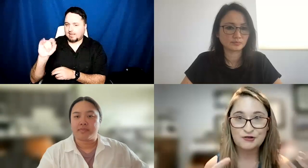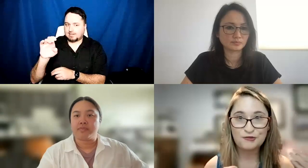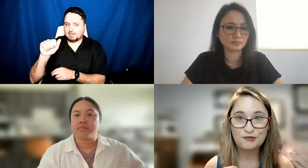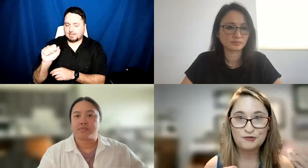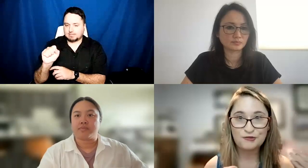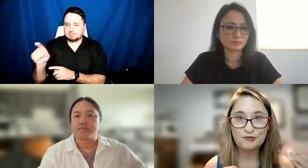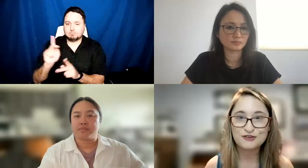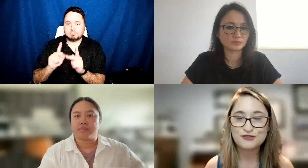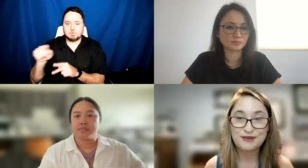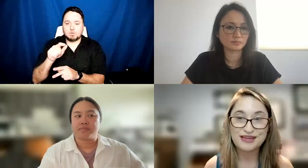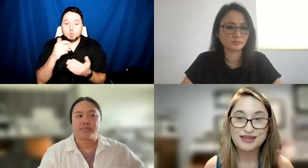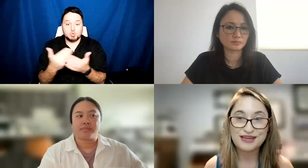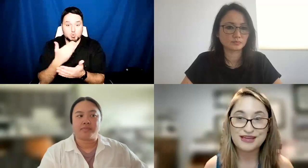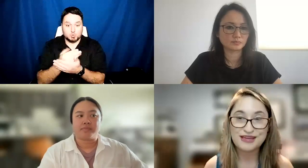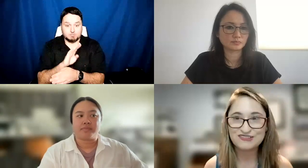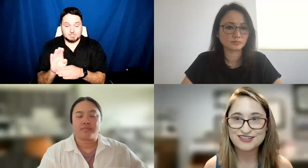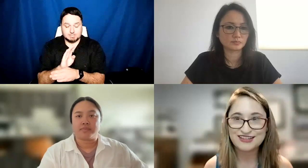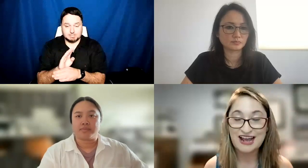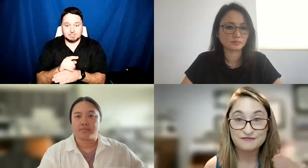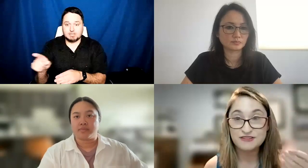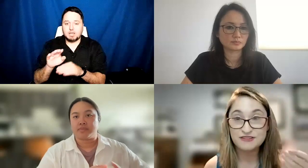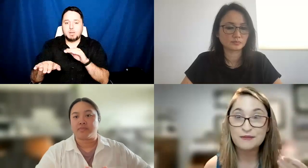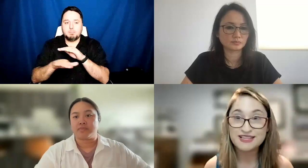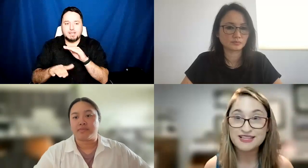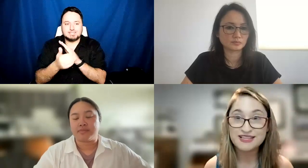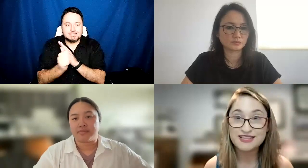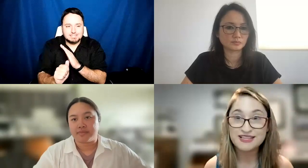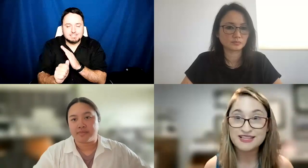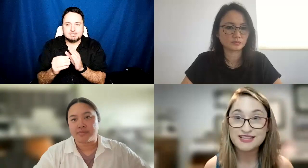and who wanna have those base skills and kind of develop an idea.